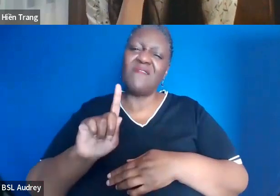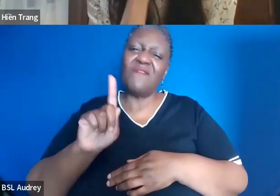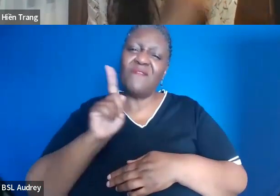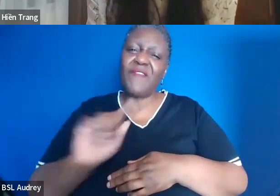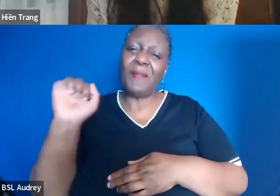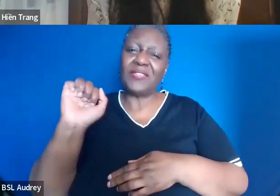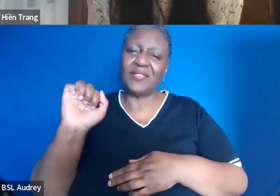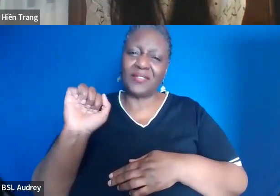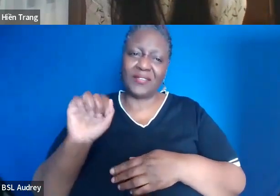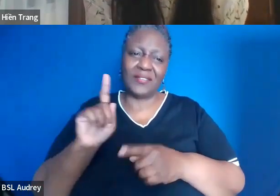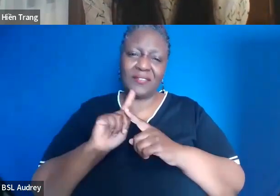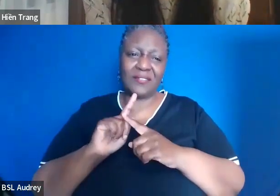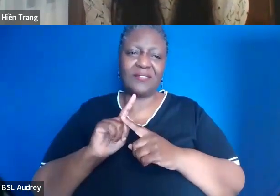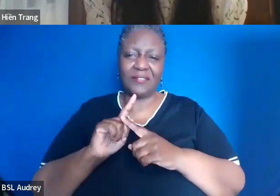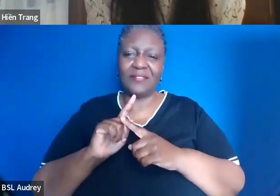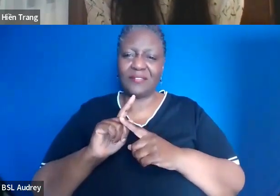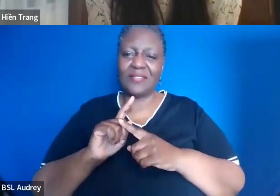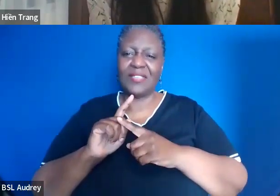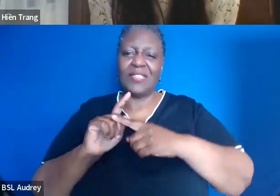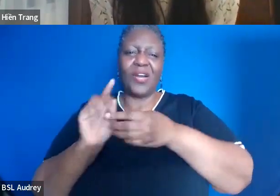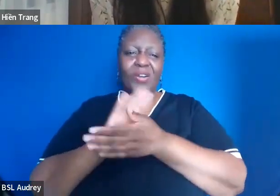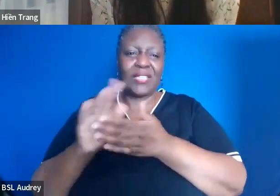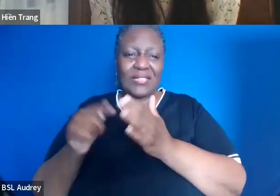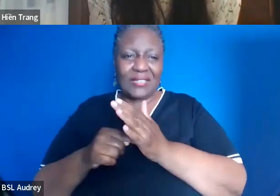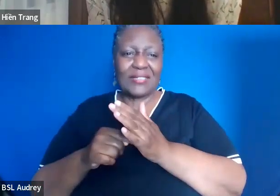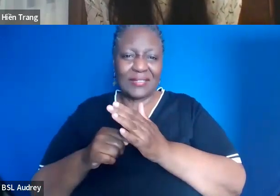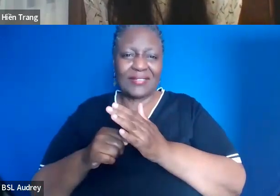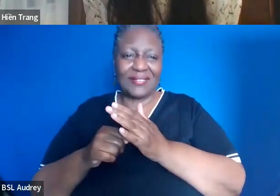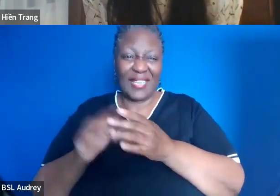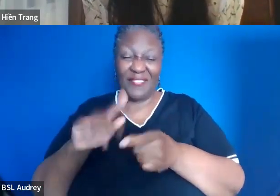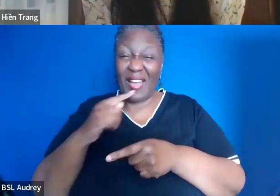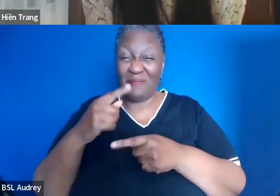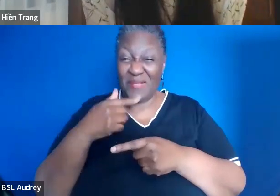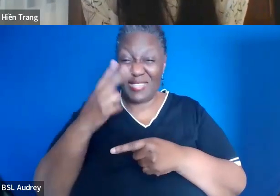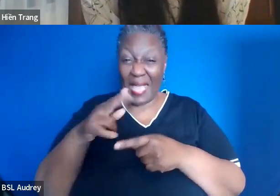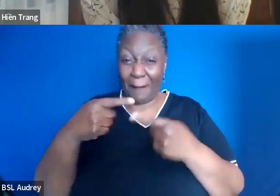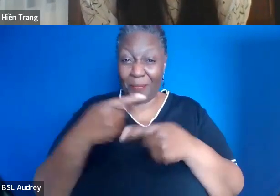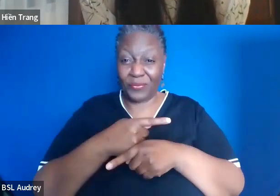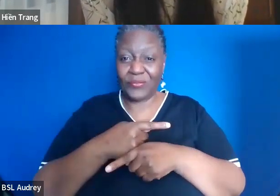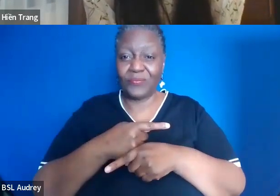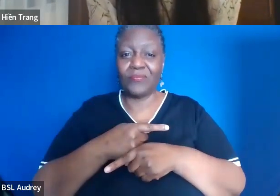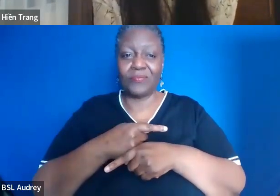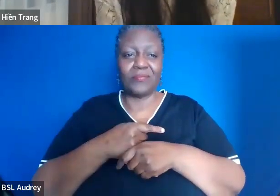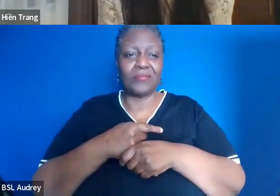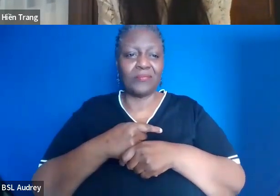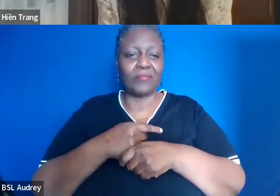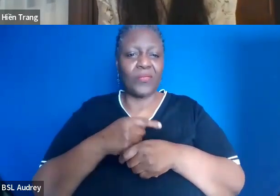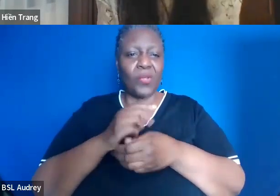work and also please correct me by the way if I'm mispronouncing is that it is